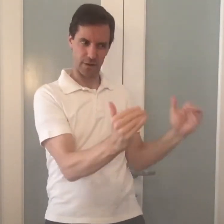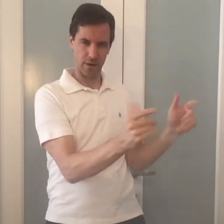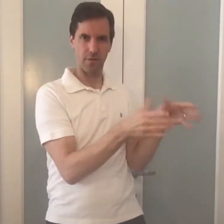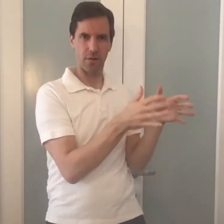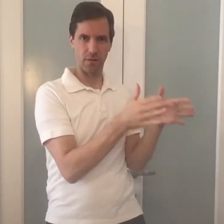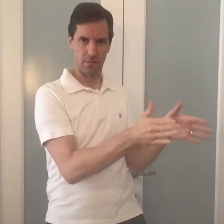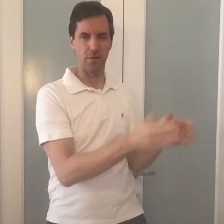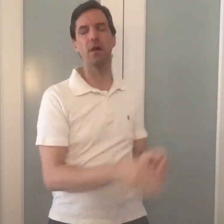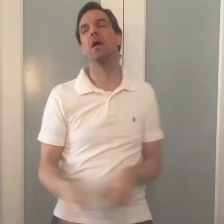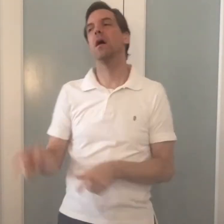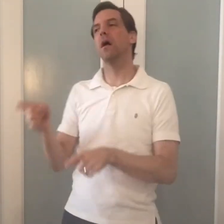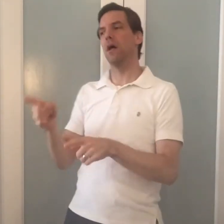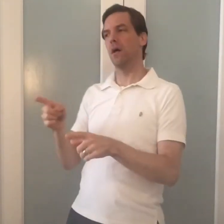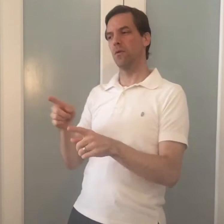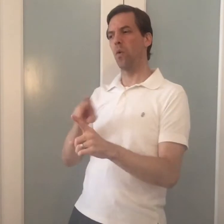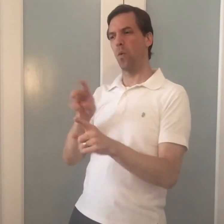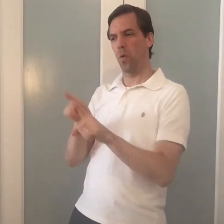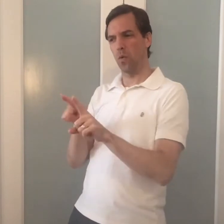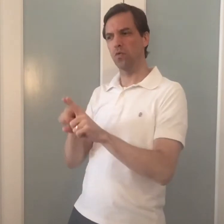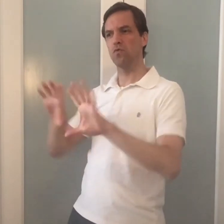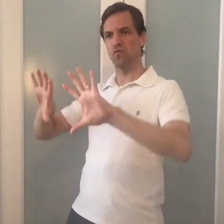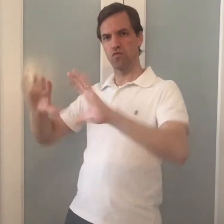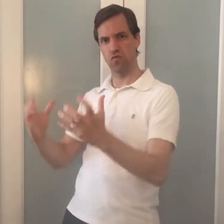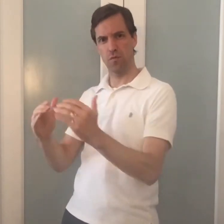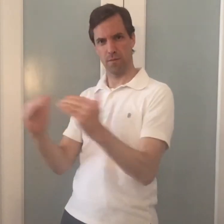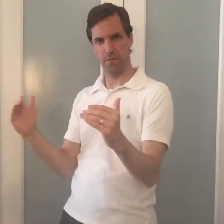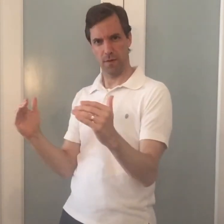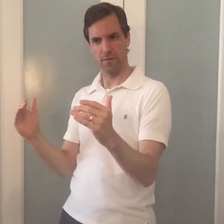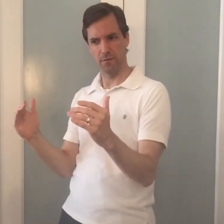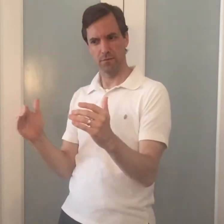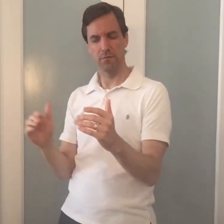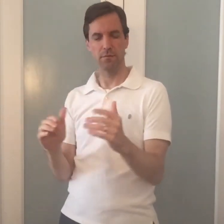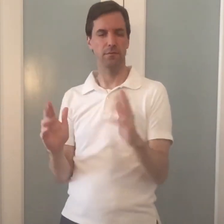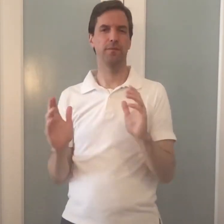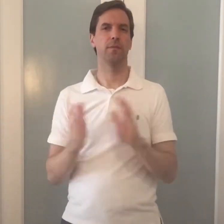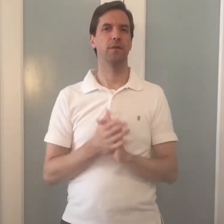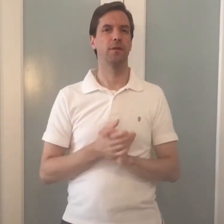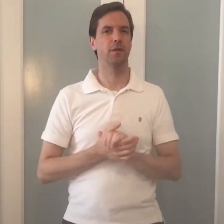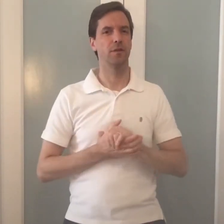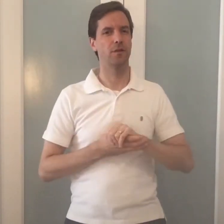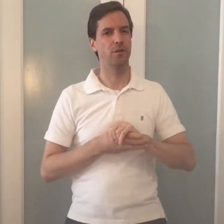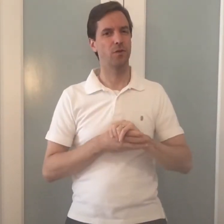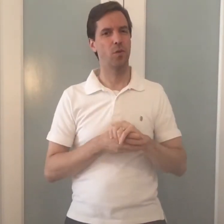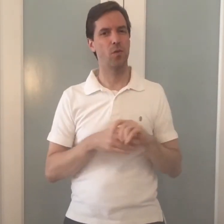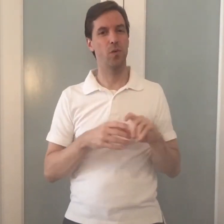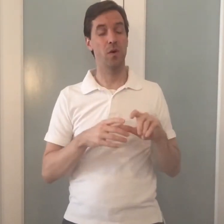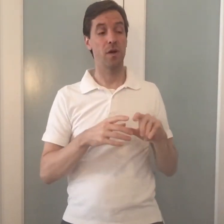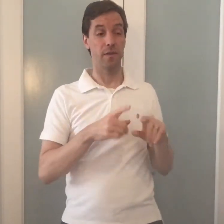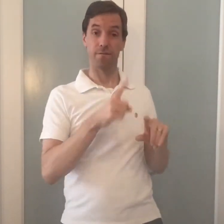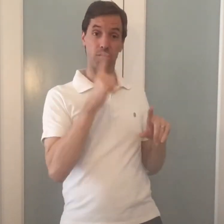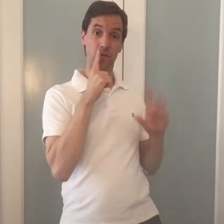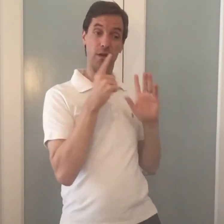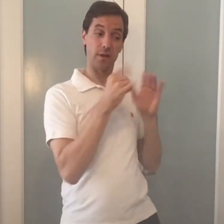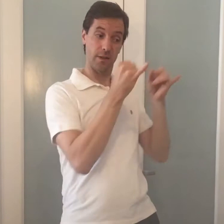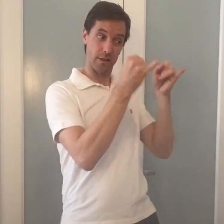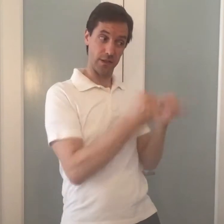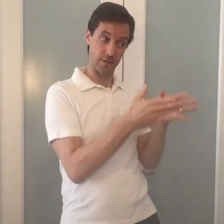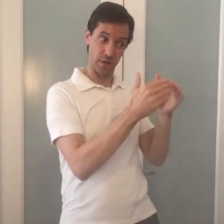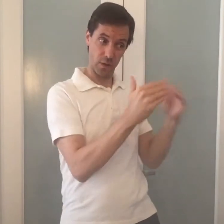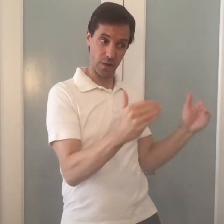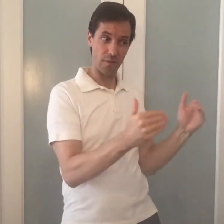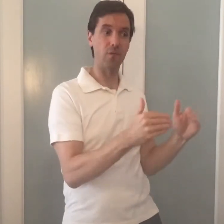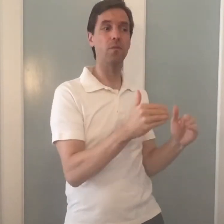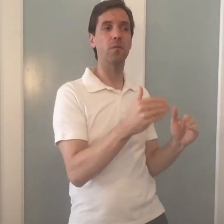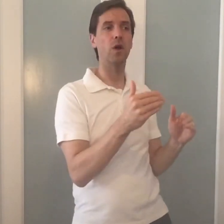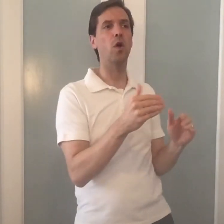and (2) at the level of a group or population. So at the individual level